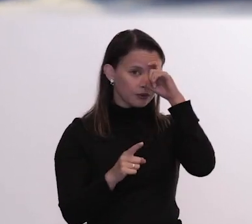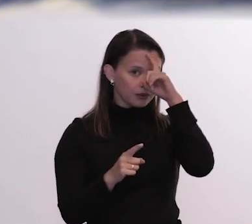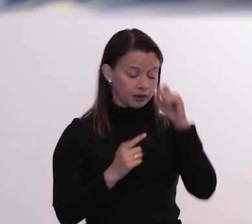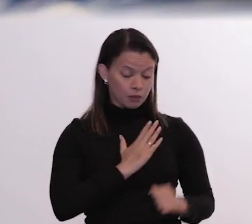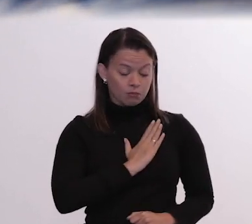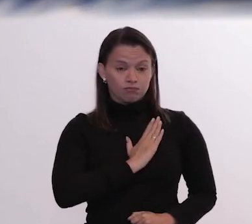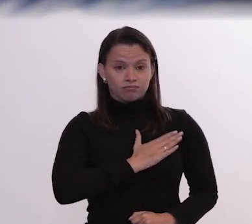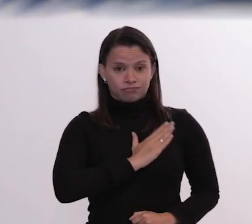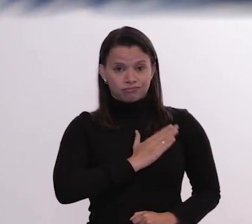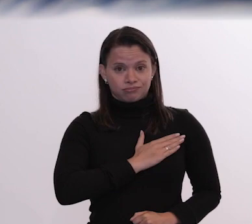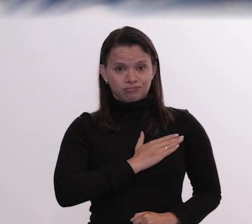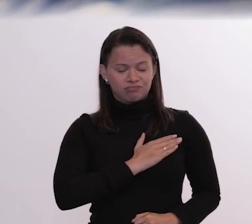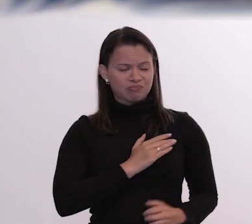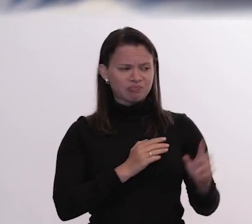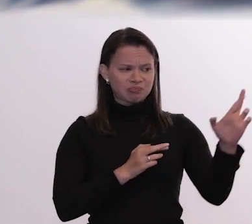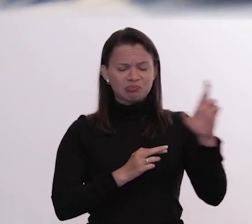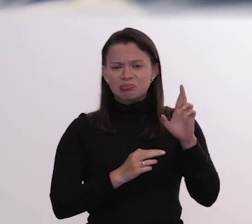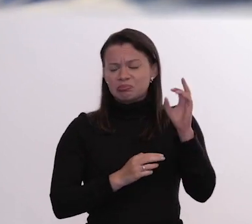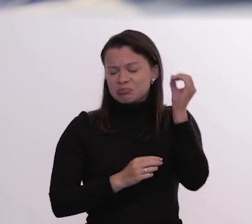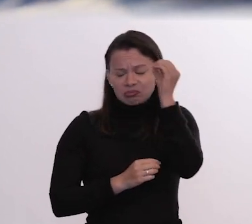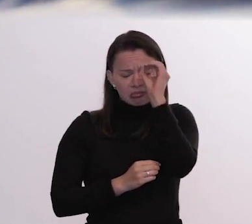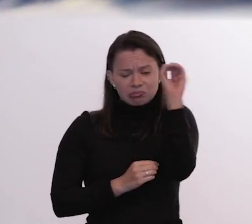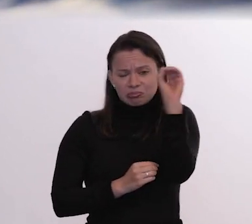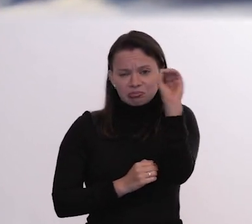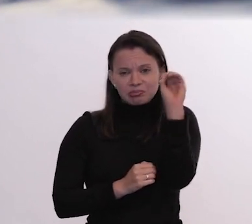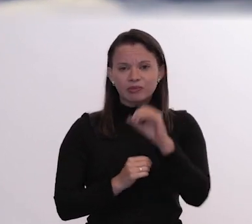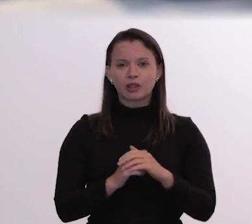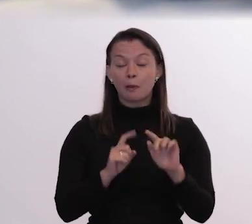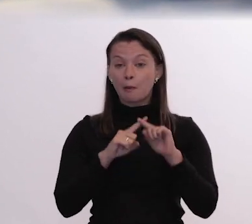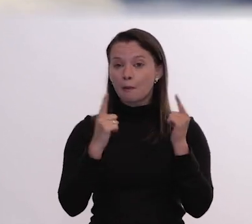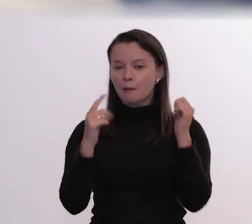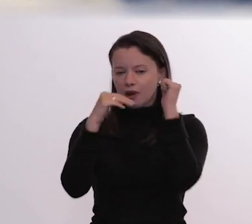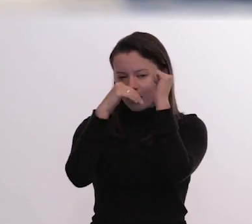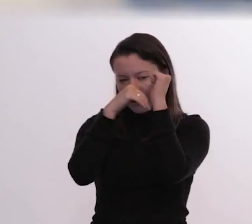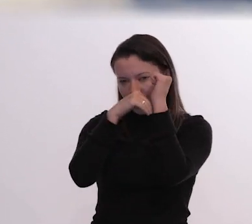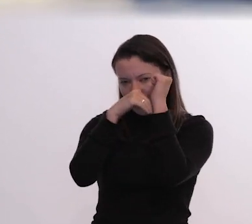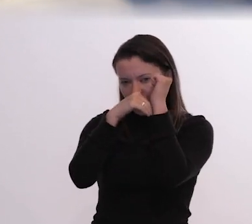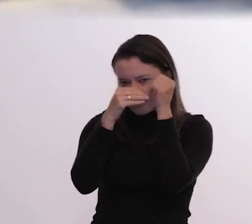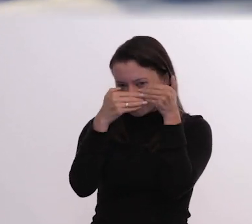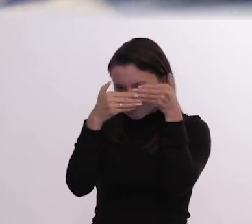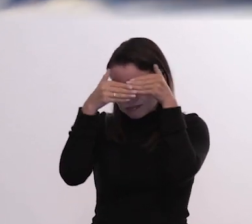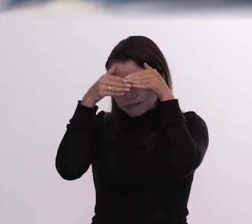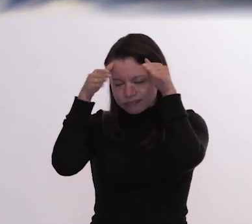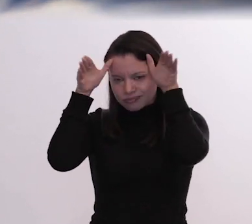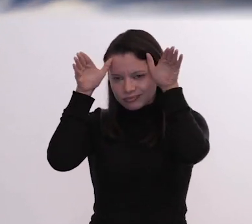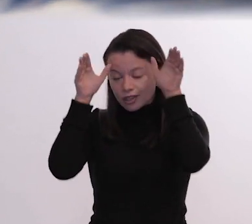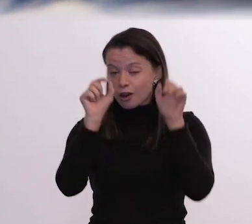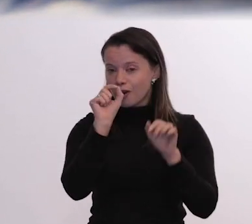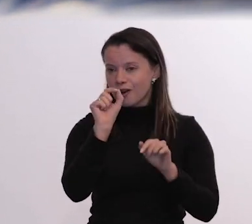And the big secret, in my understanding, is to join those areas and then